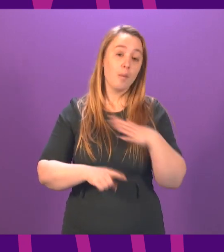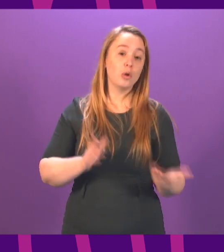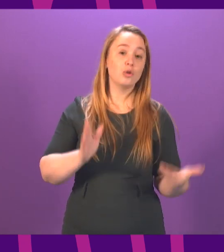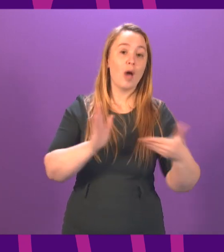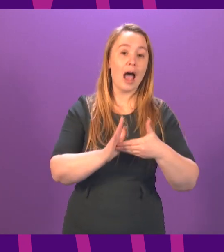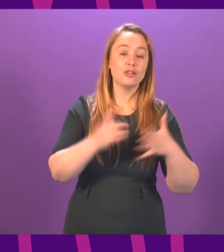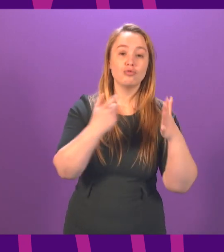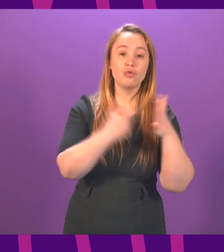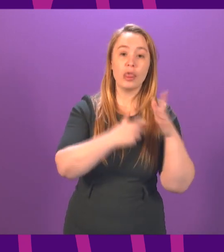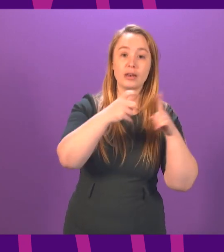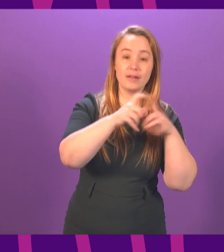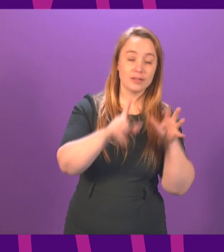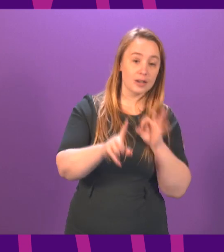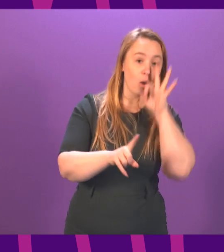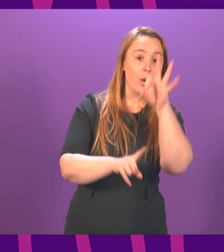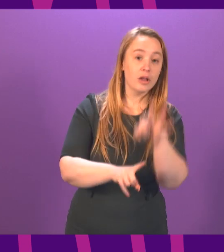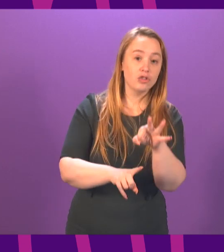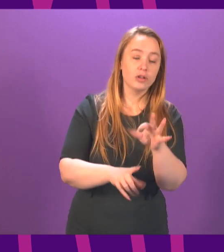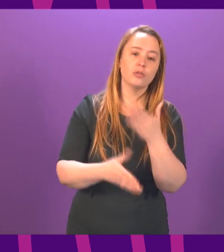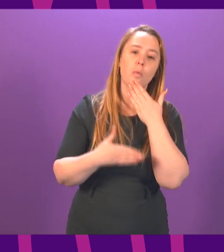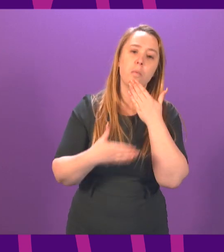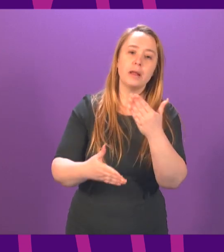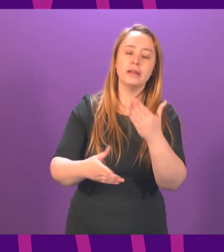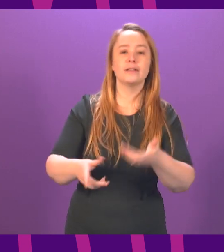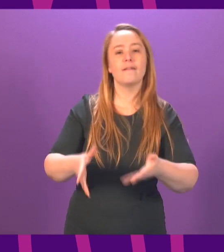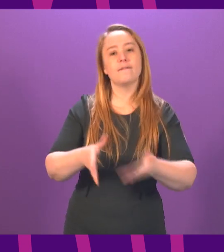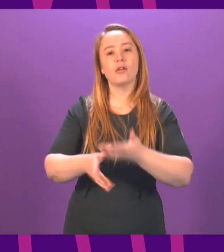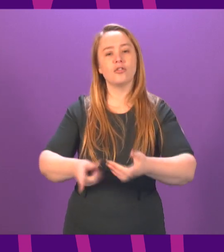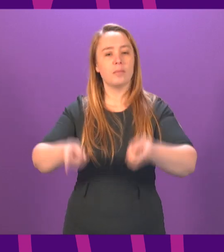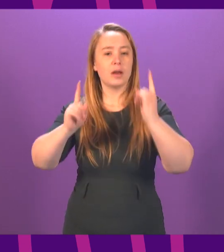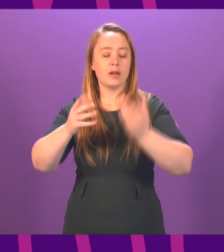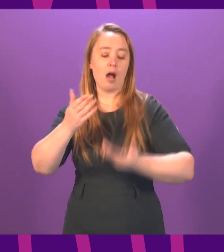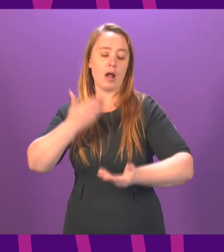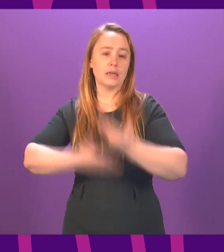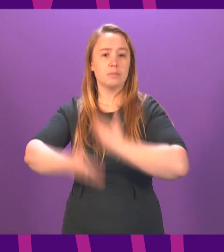can the First Minister explain to the Parliament why general practitioners in my constituency,